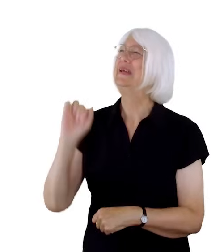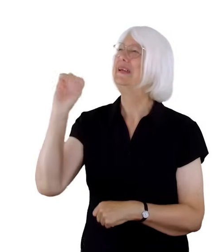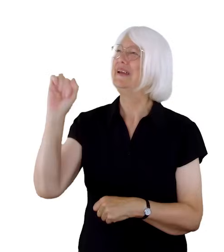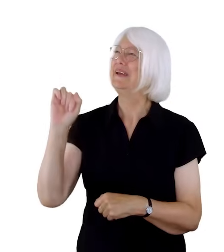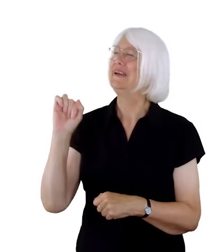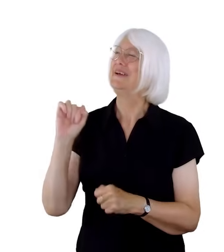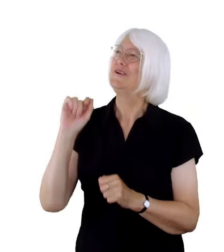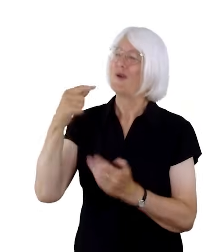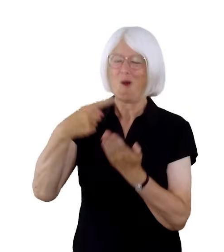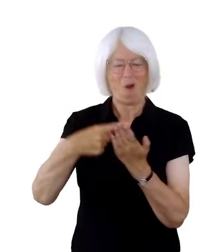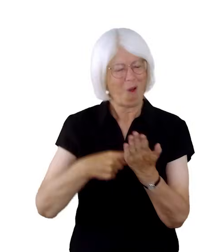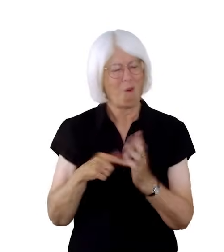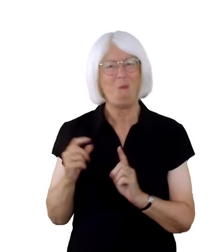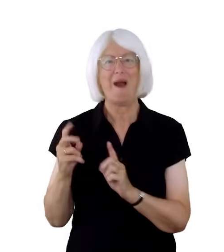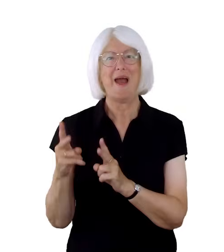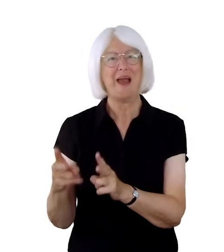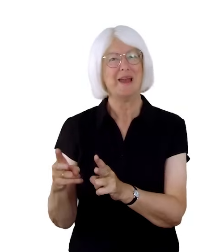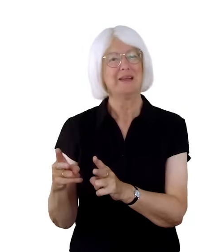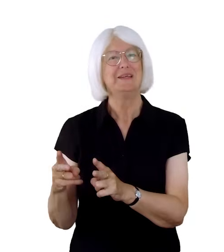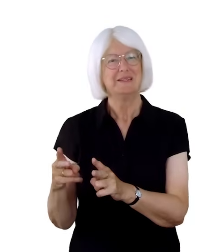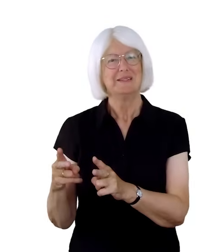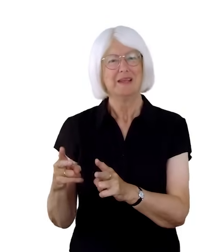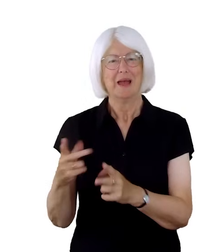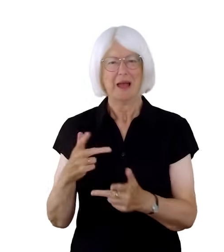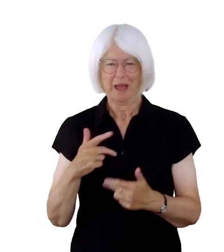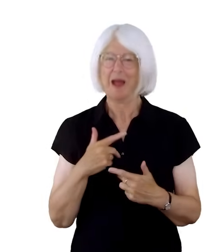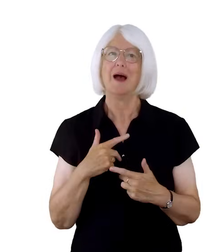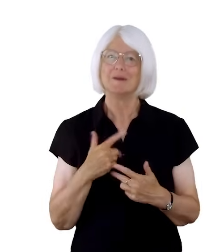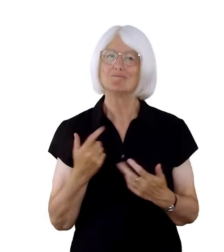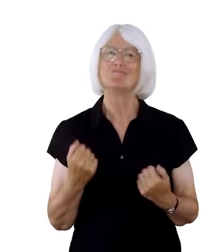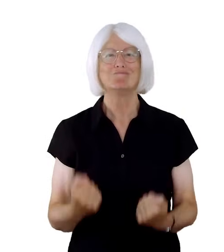And glory in your ways